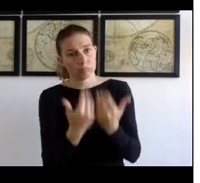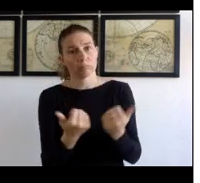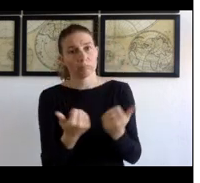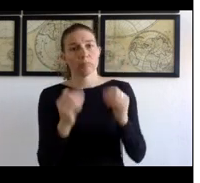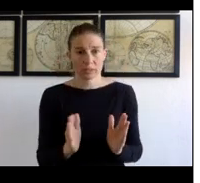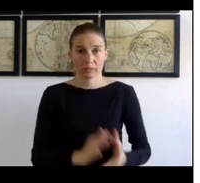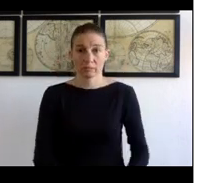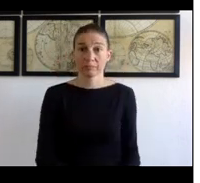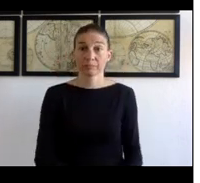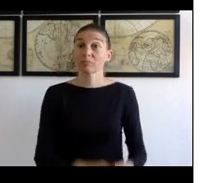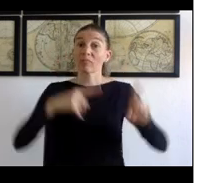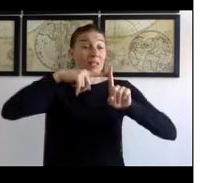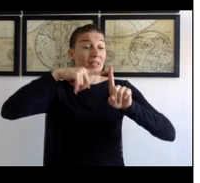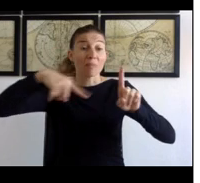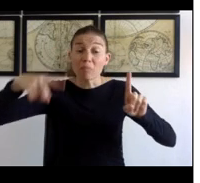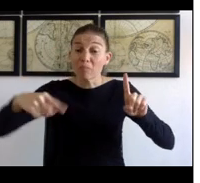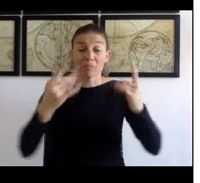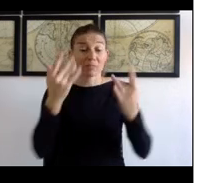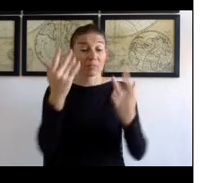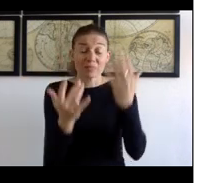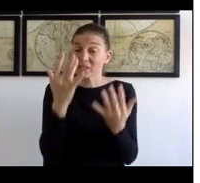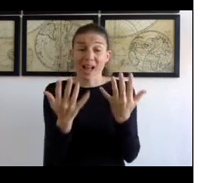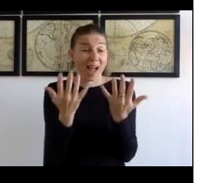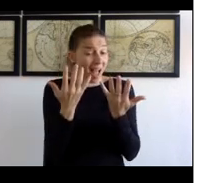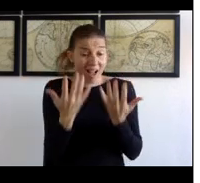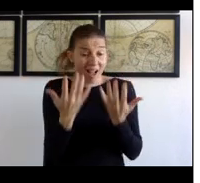with respect to the institution of persons with disabilities.